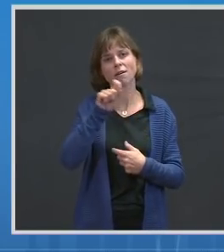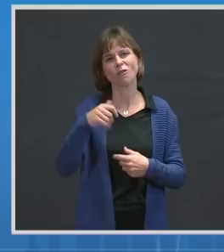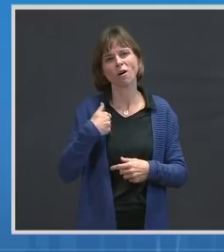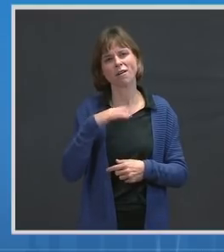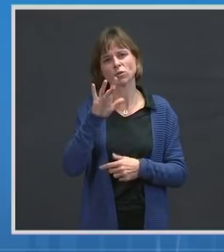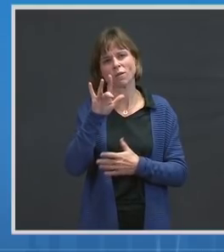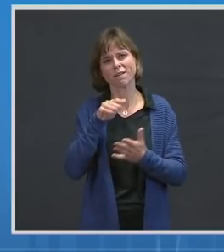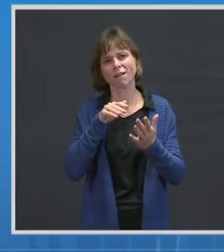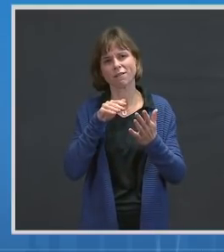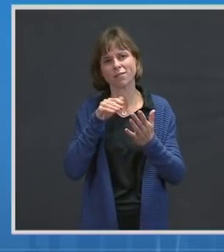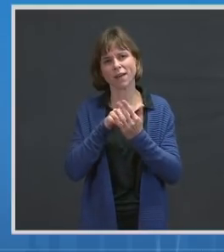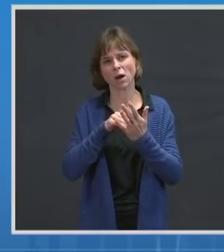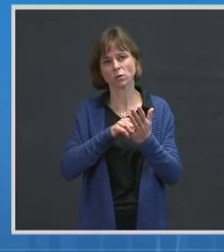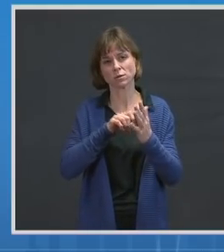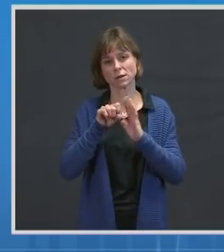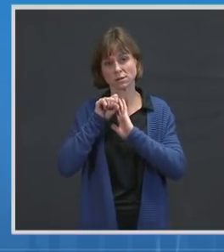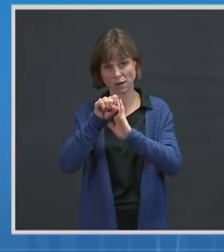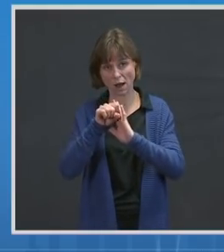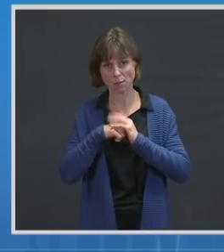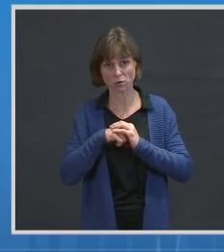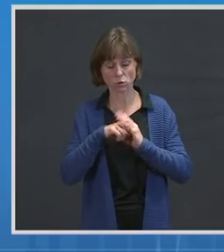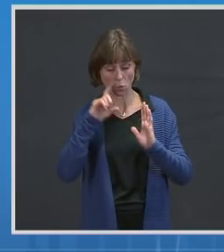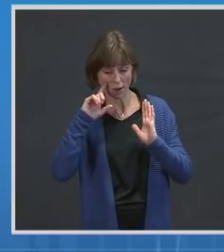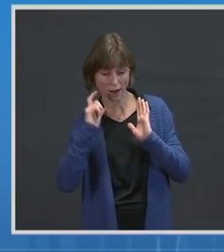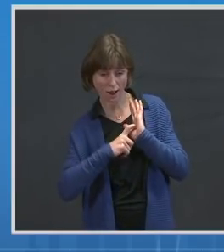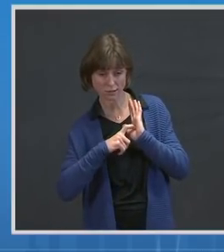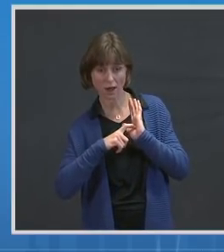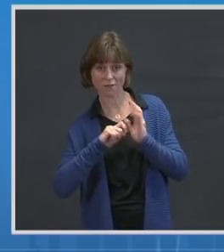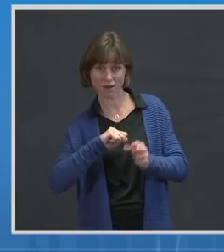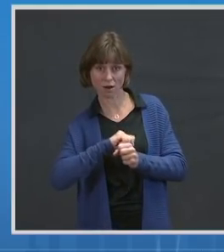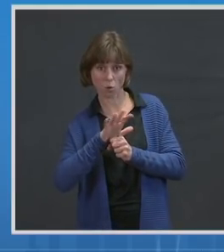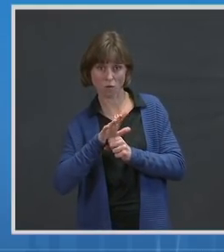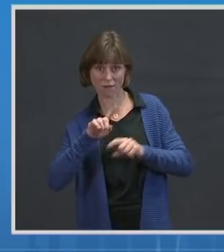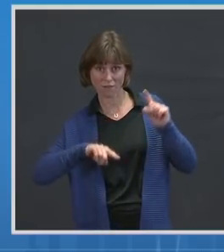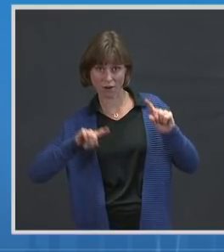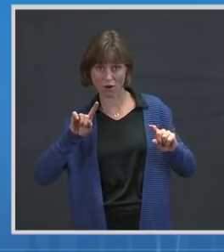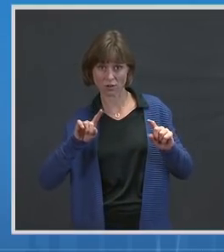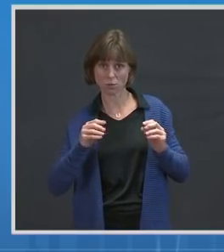As a result, we'll identify COVID variants sooner and better target our efforts to stop the spread.